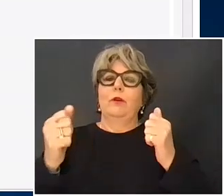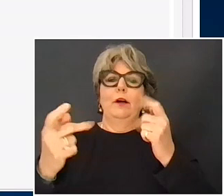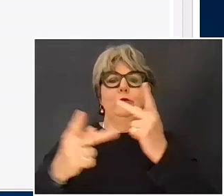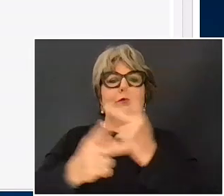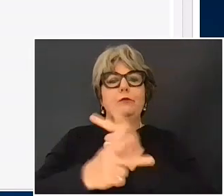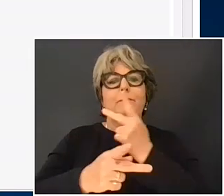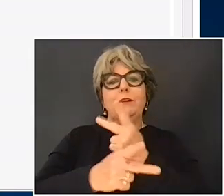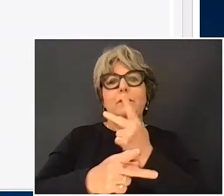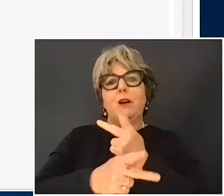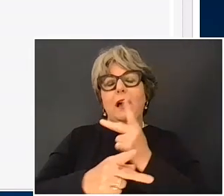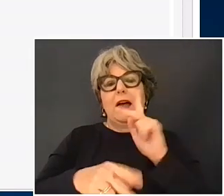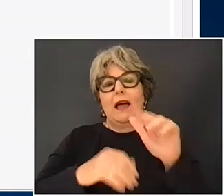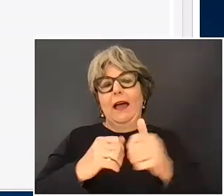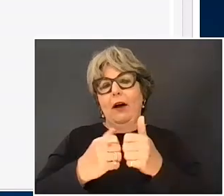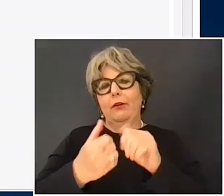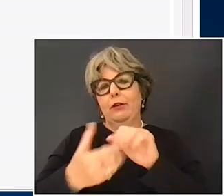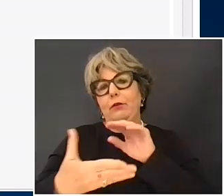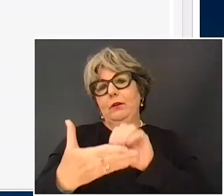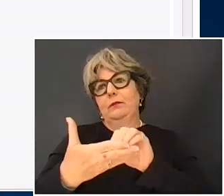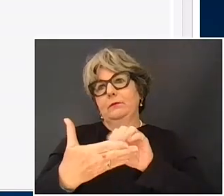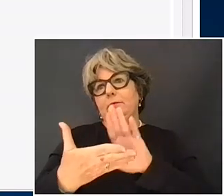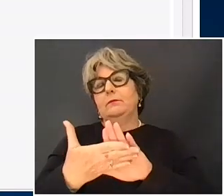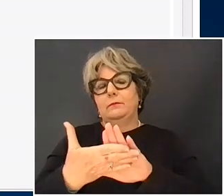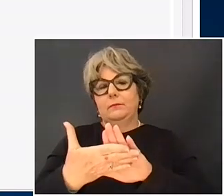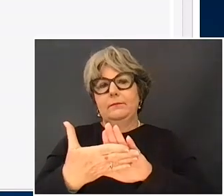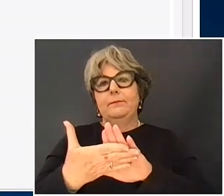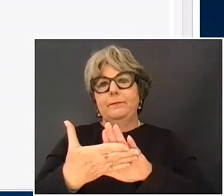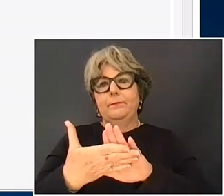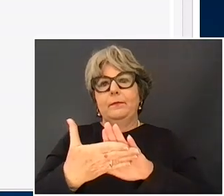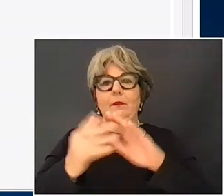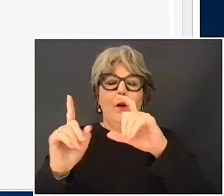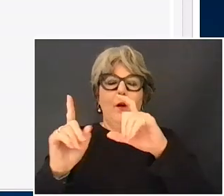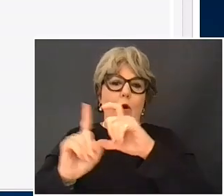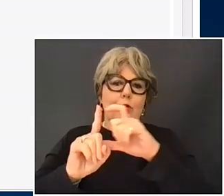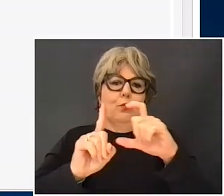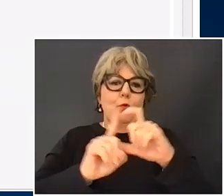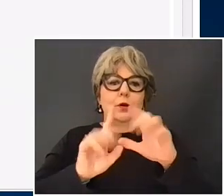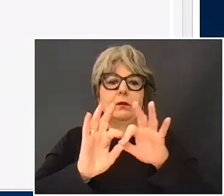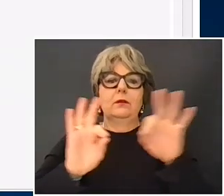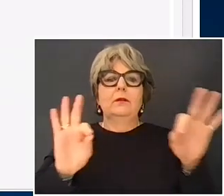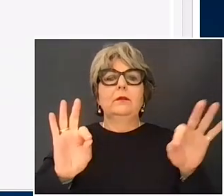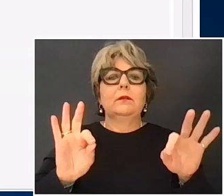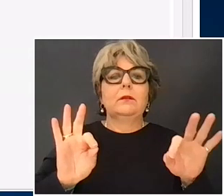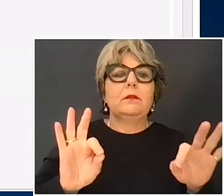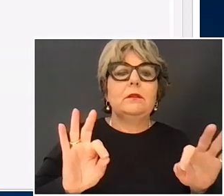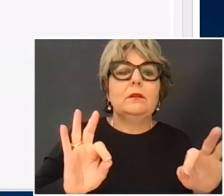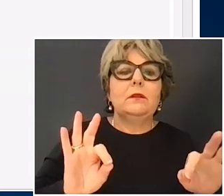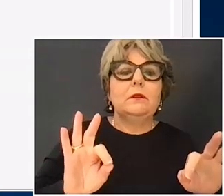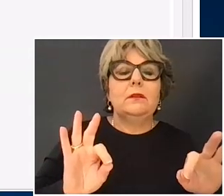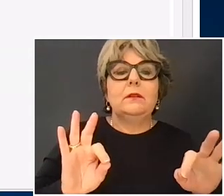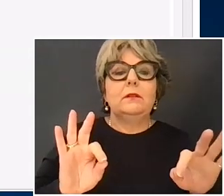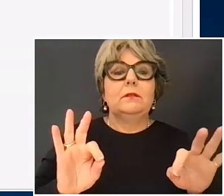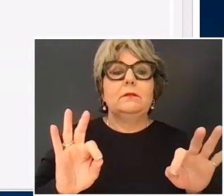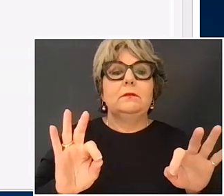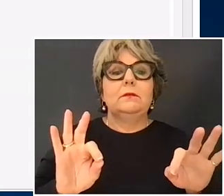here based on the words if it's not just instruction? I might be able to help clarify.